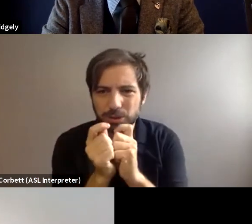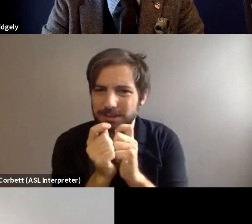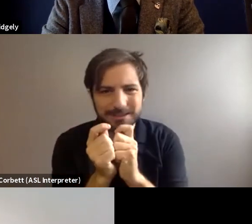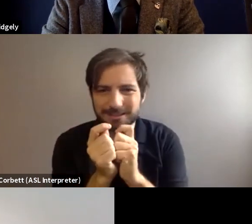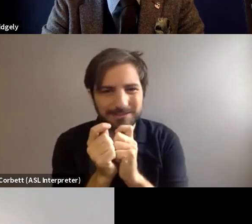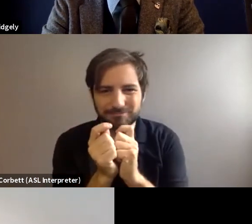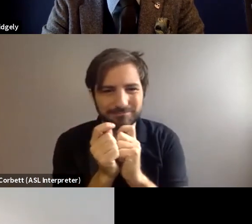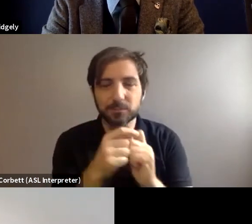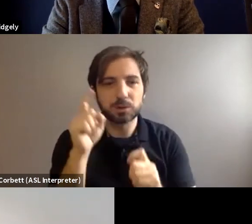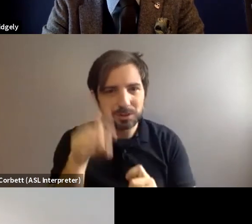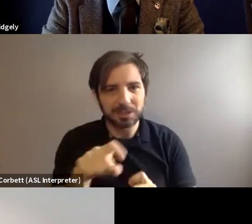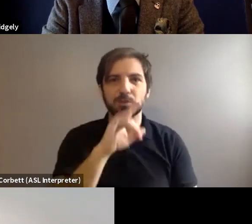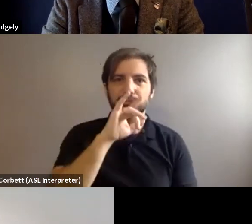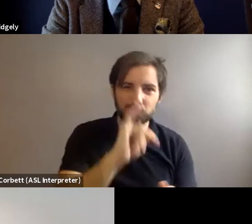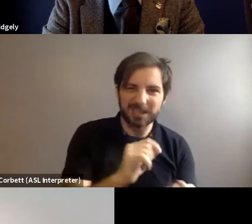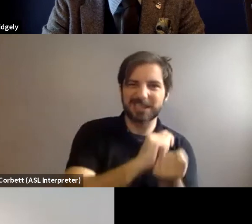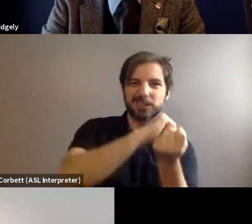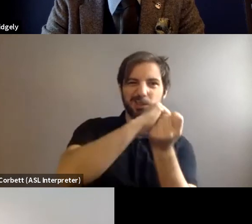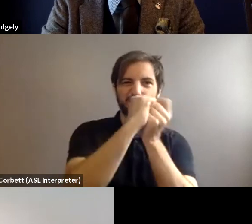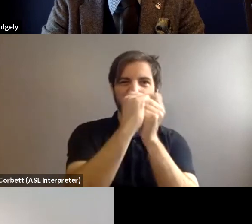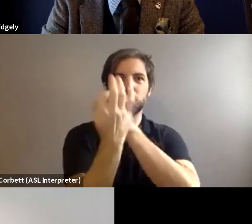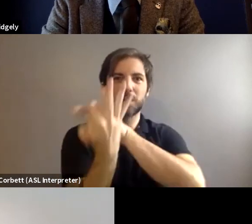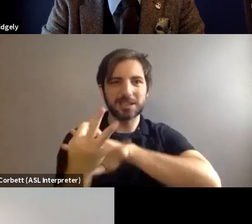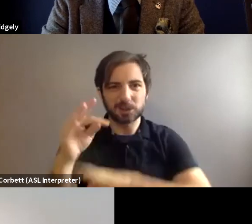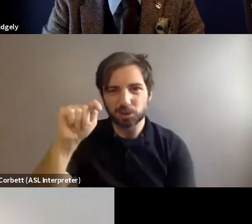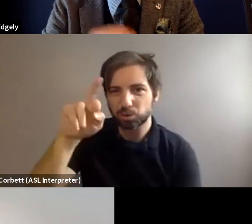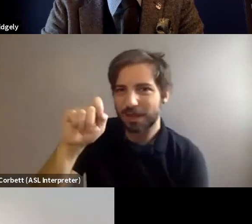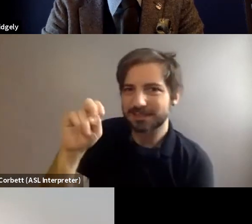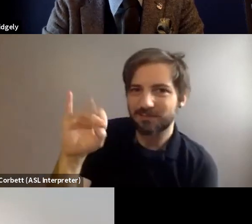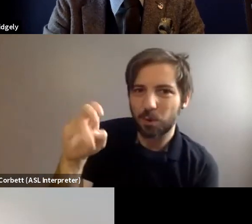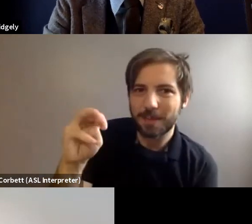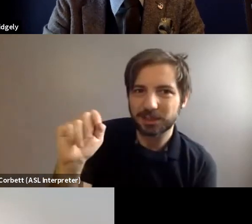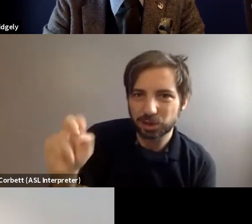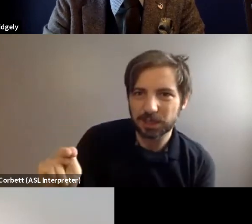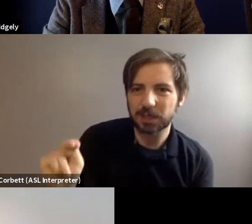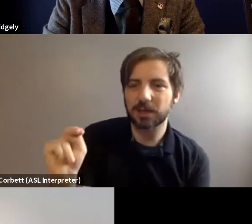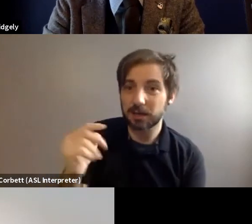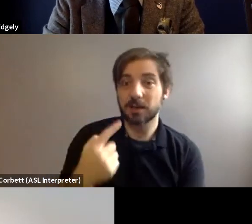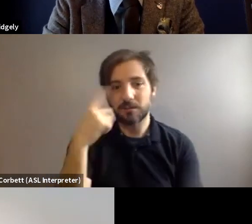going to take real transformation um so so at least for the festival the the most area